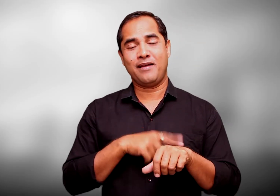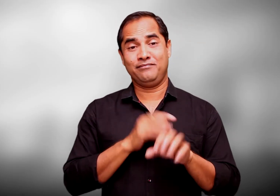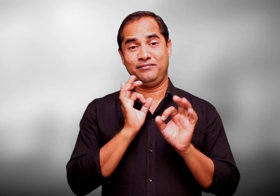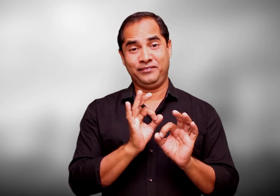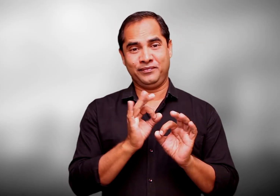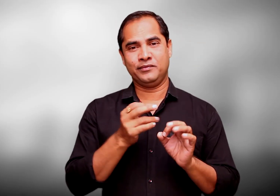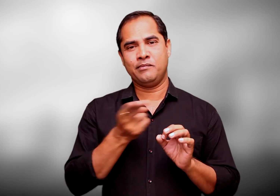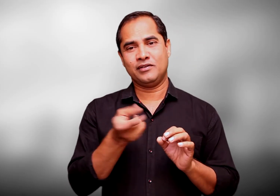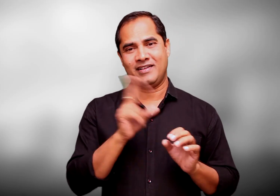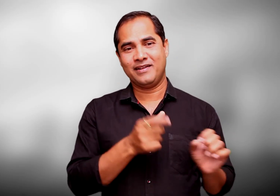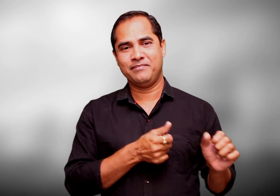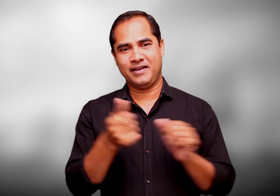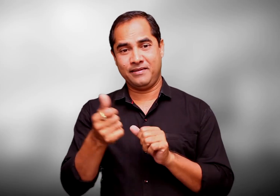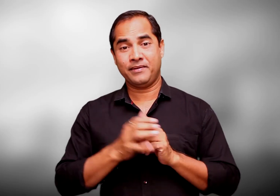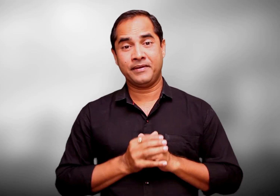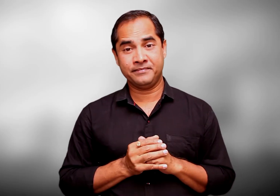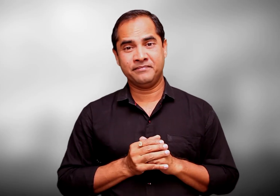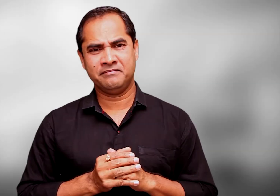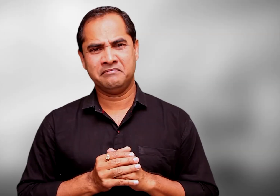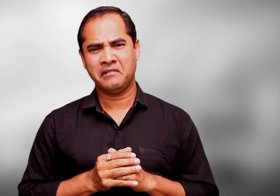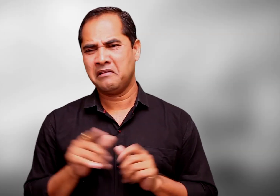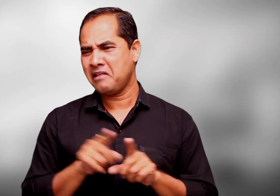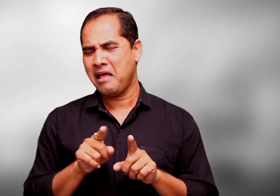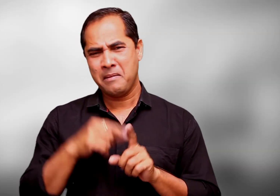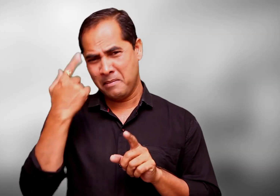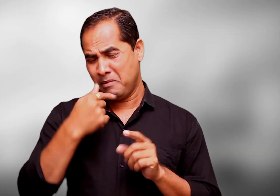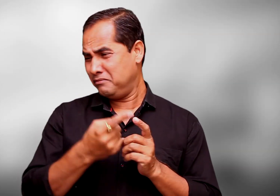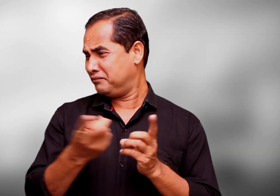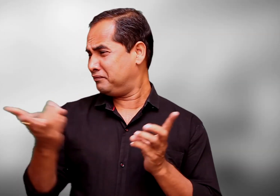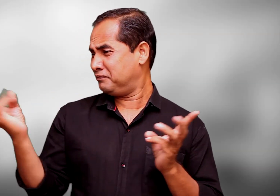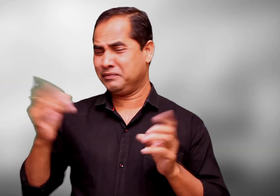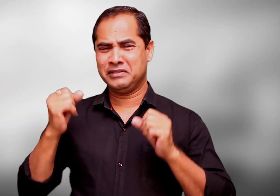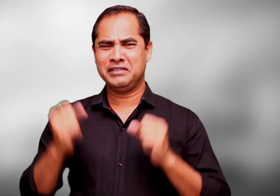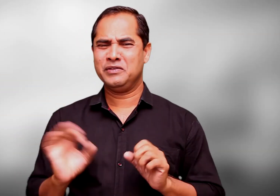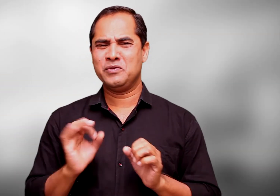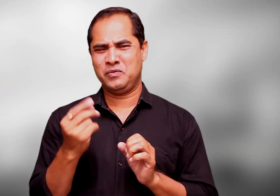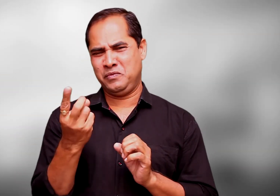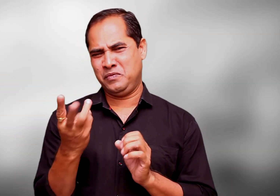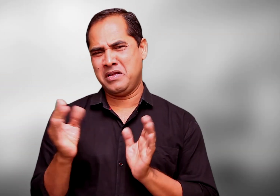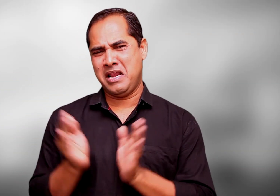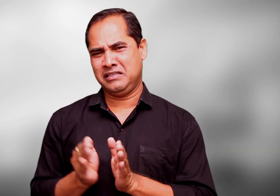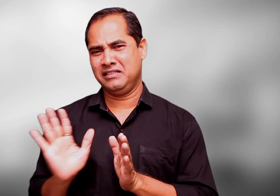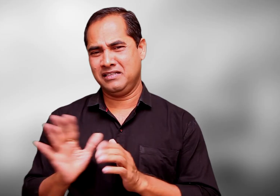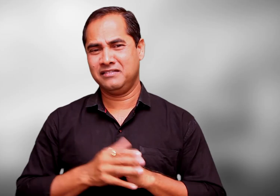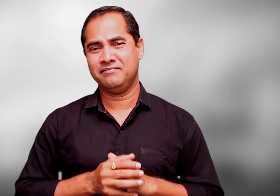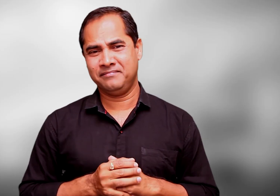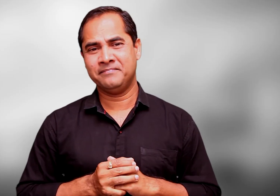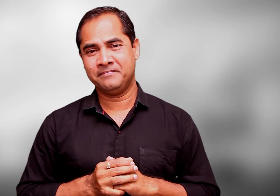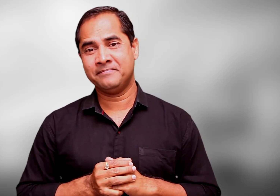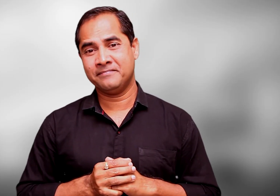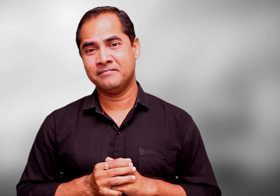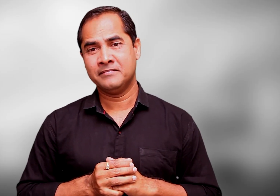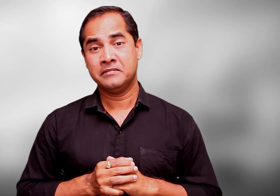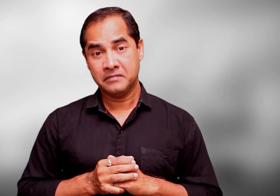for the bus to begin the return journey. Again they weren't many passengers.